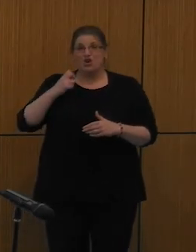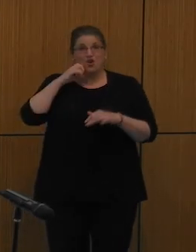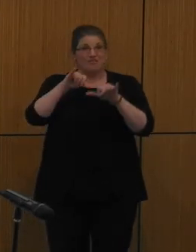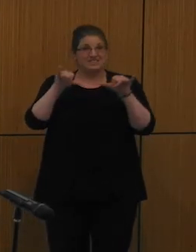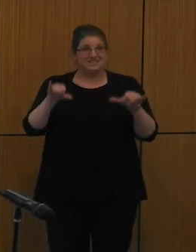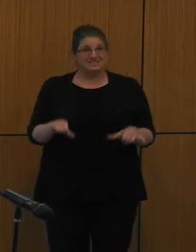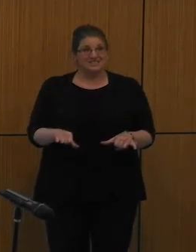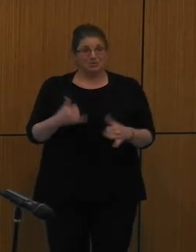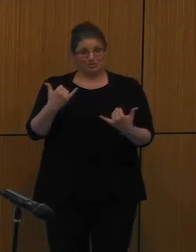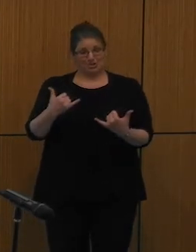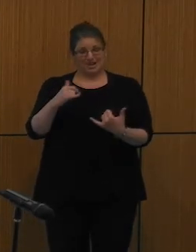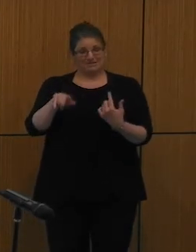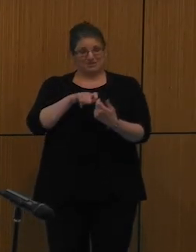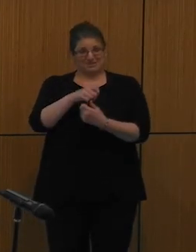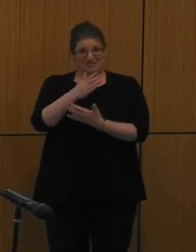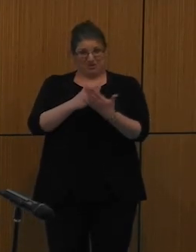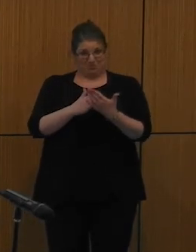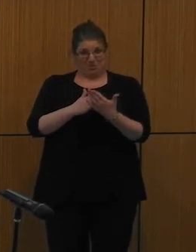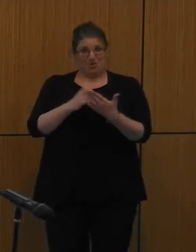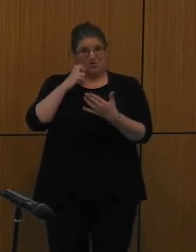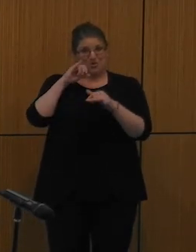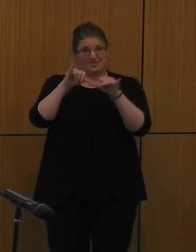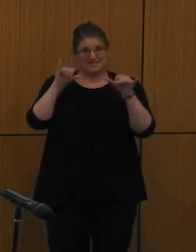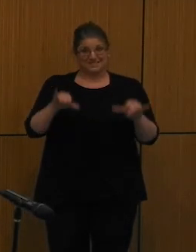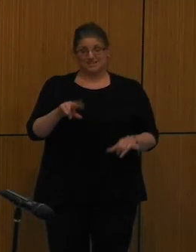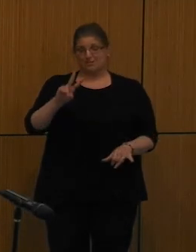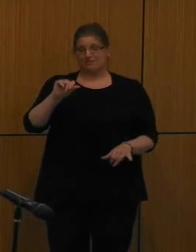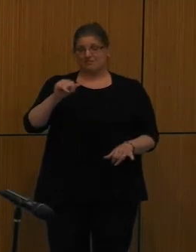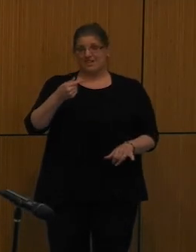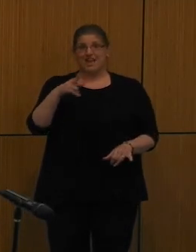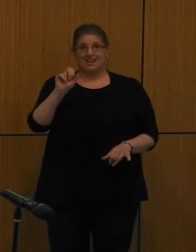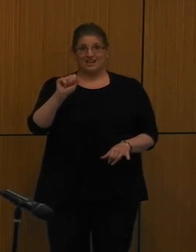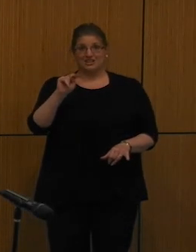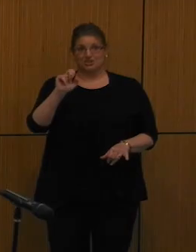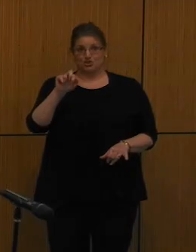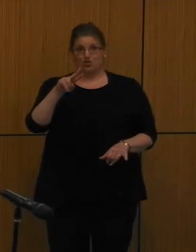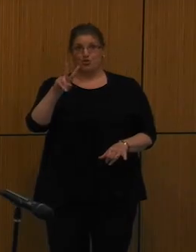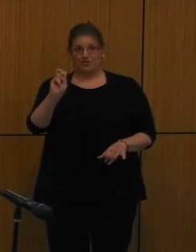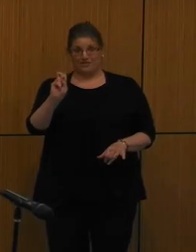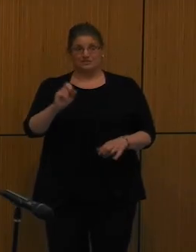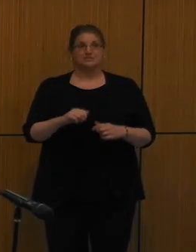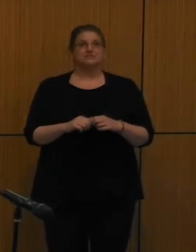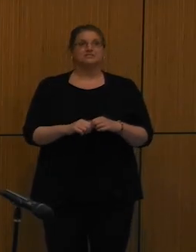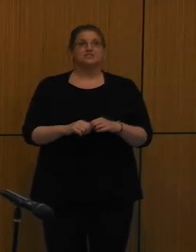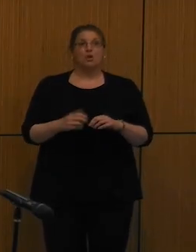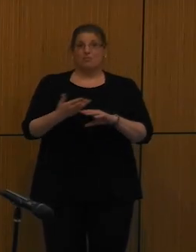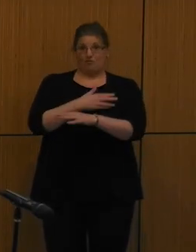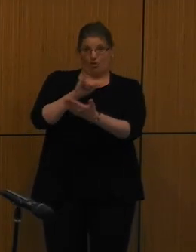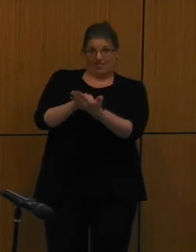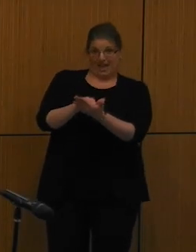a specific part of the nervous system called the vagus nerve. And before we get into that nerve and why we've spent three years